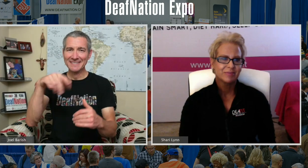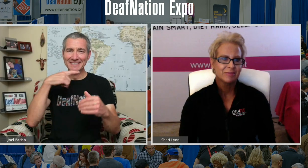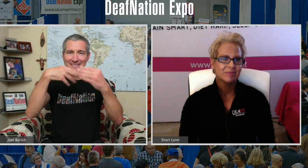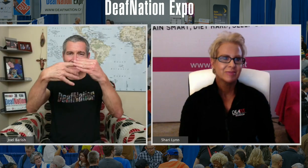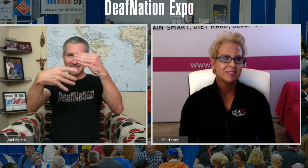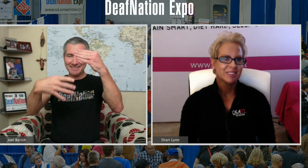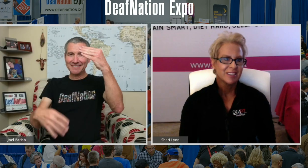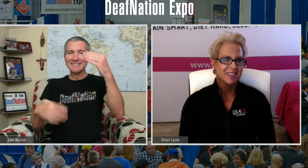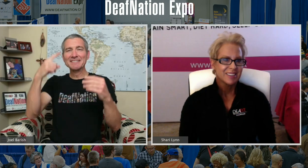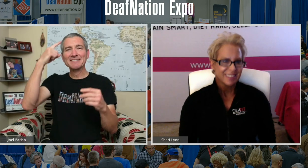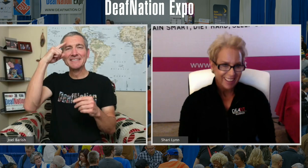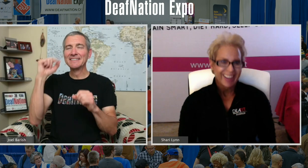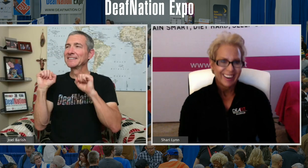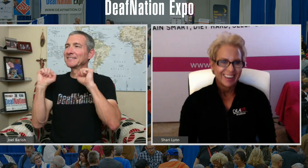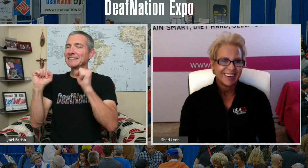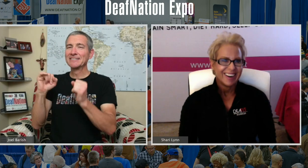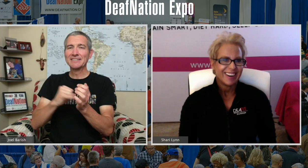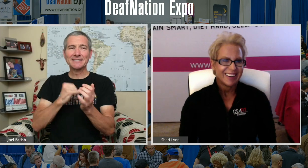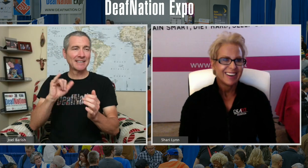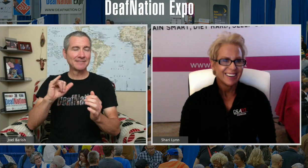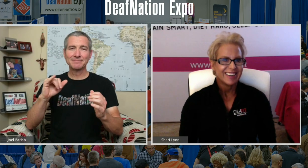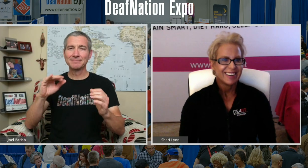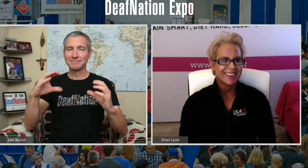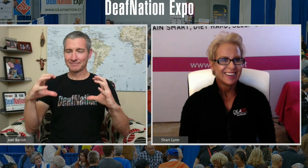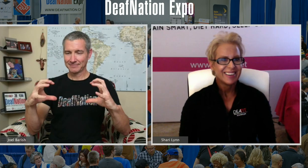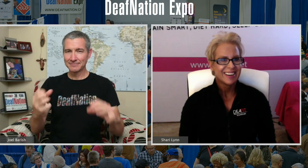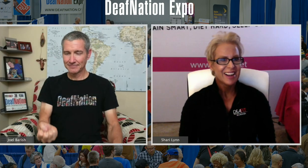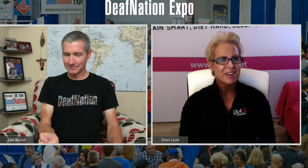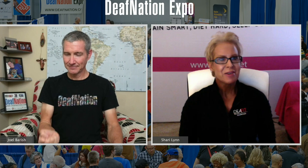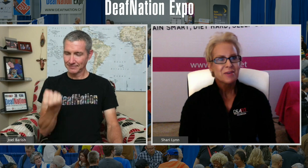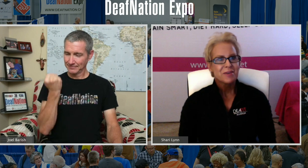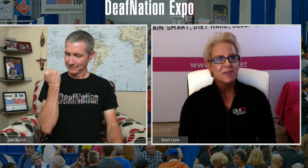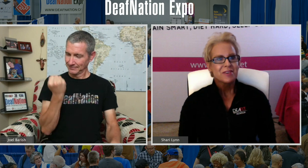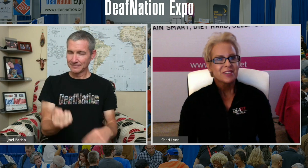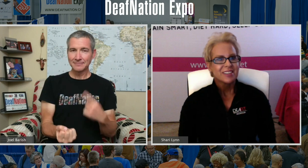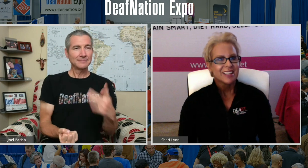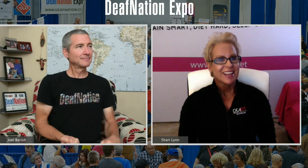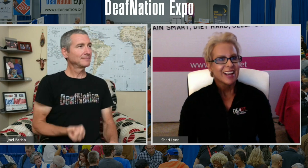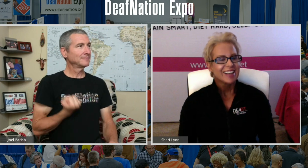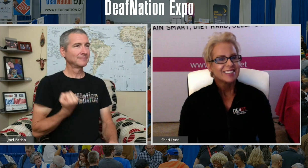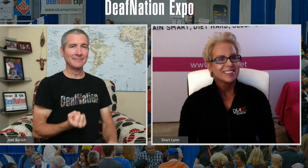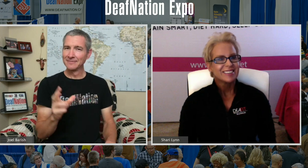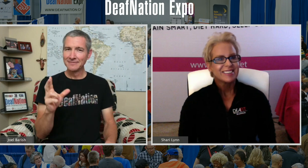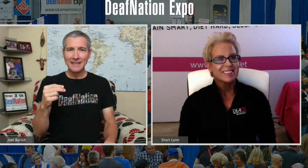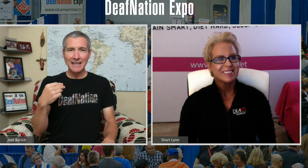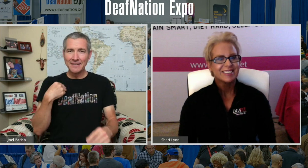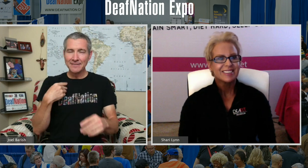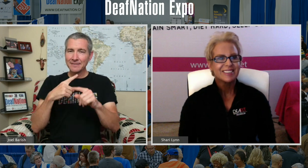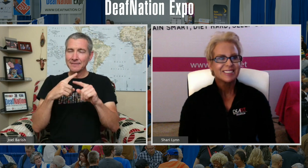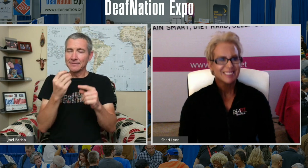Wow, that’s a long list! I thought fitness was just like lifting weights, but it’s not…